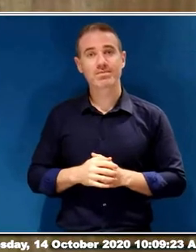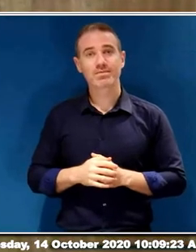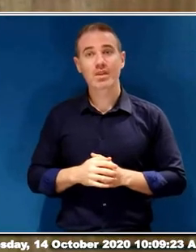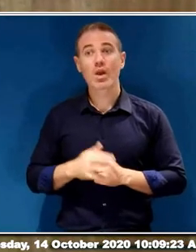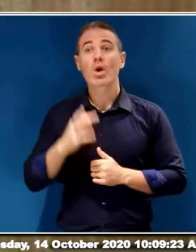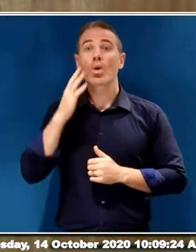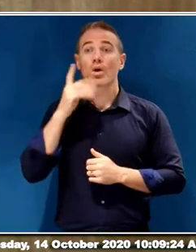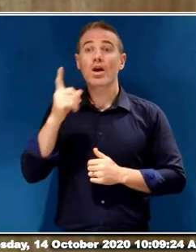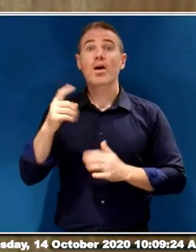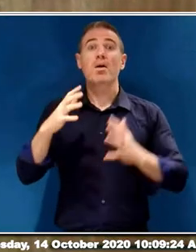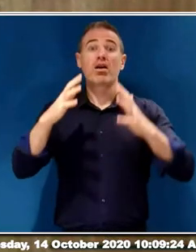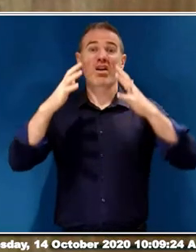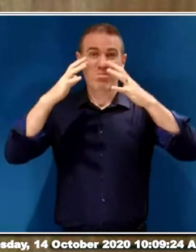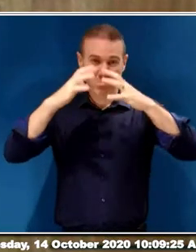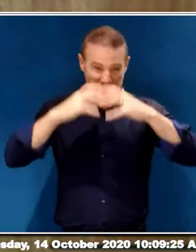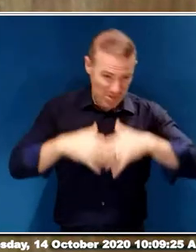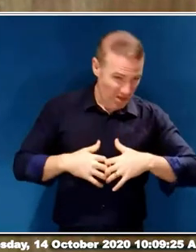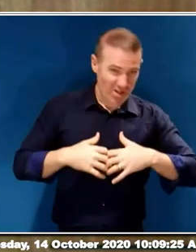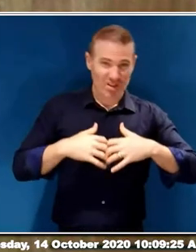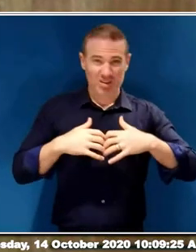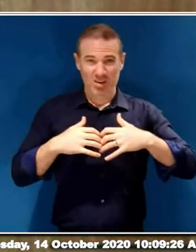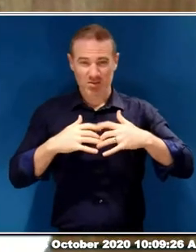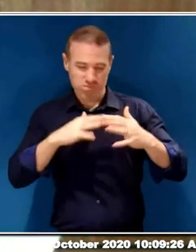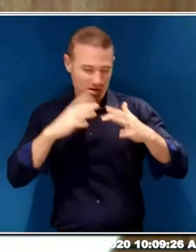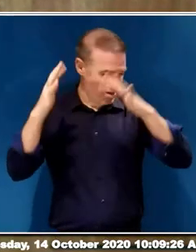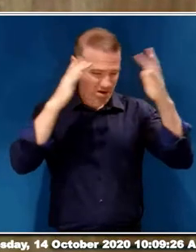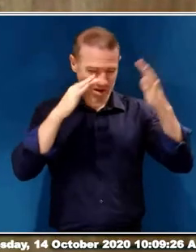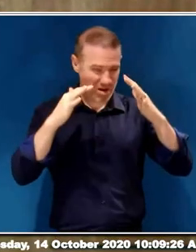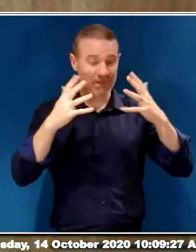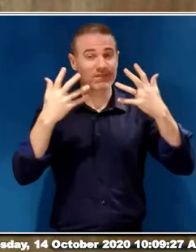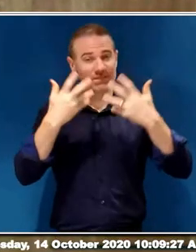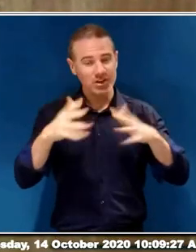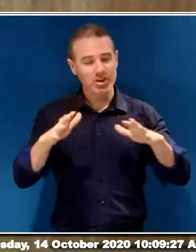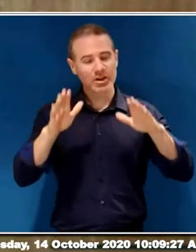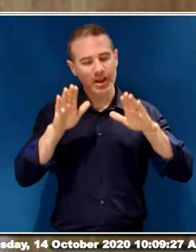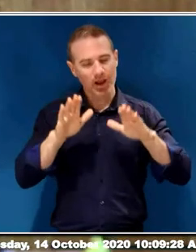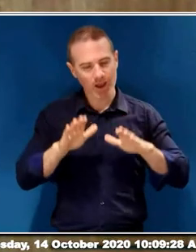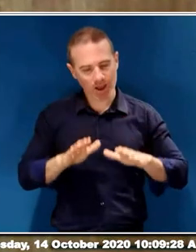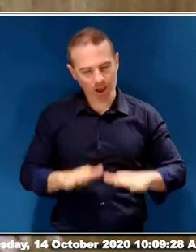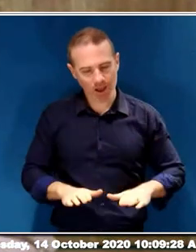the assistance to calm and co or self-regulate.